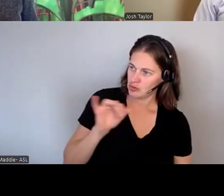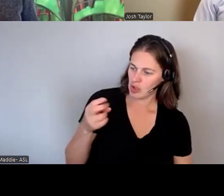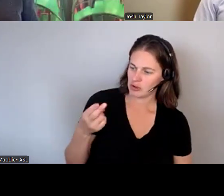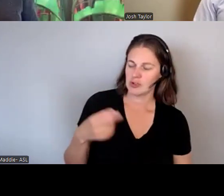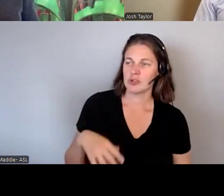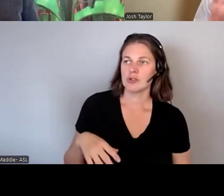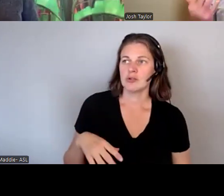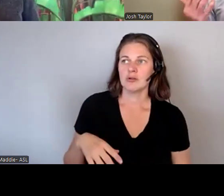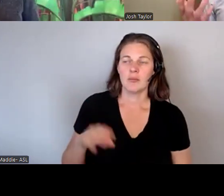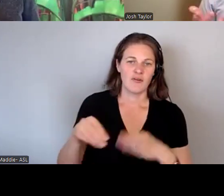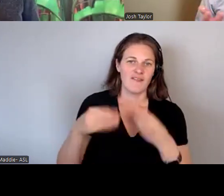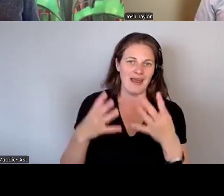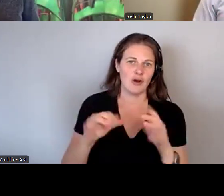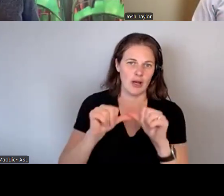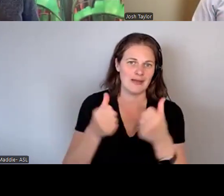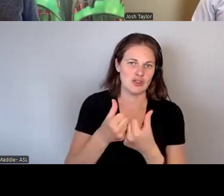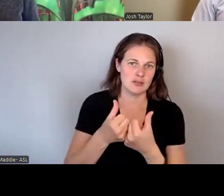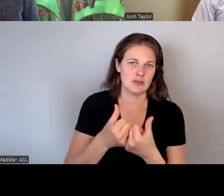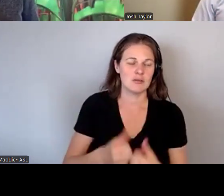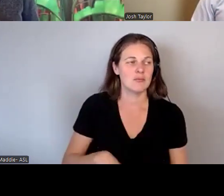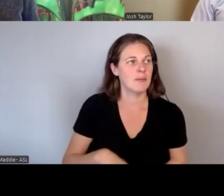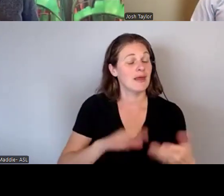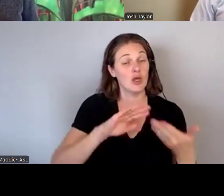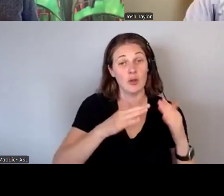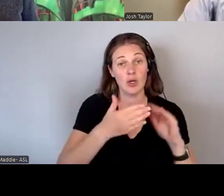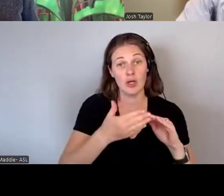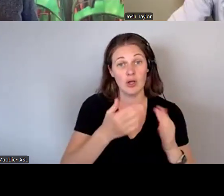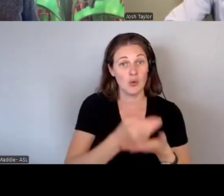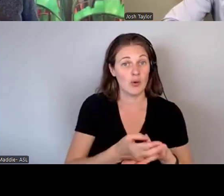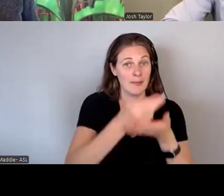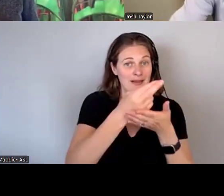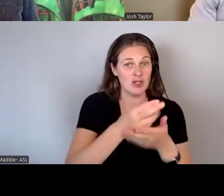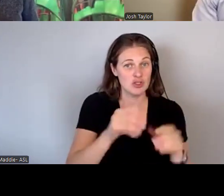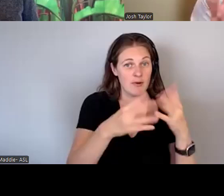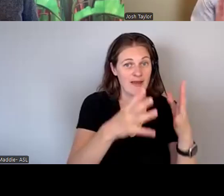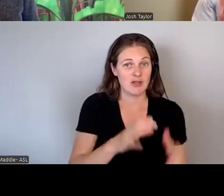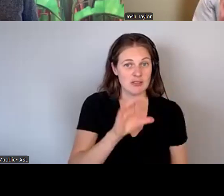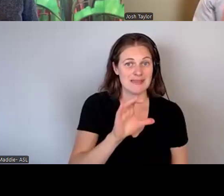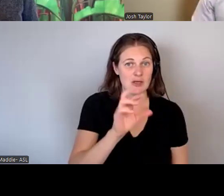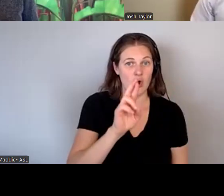are often called community rehabilitation providers or CRPs. I know in Virginia and I think a couple other states